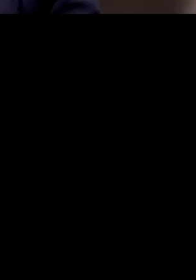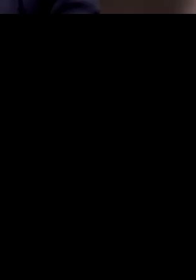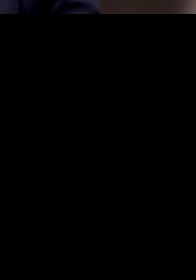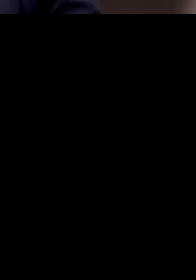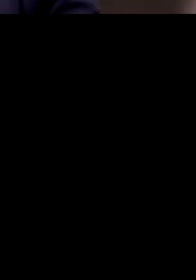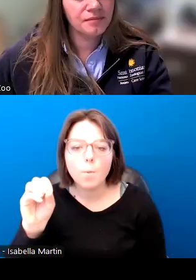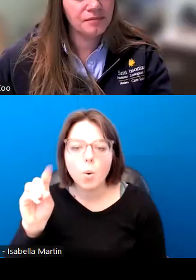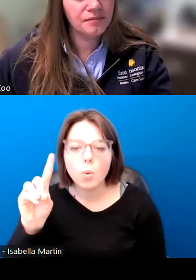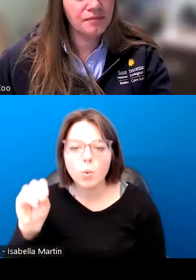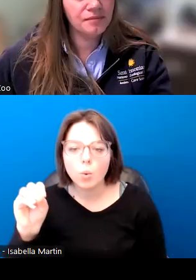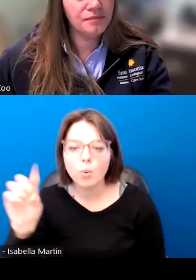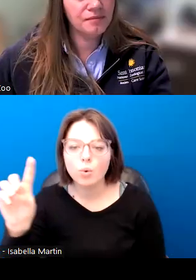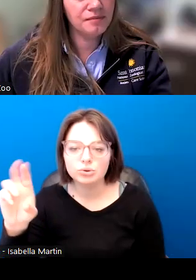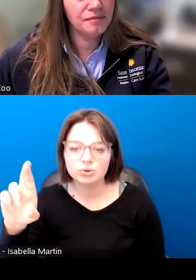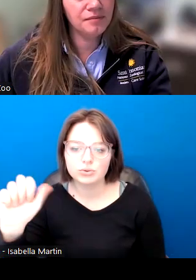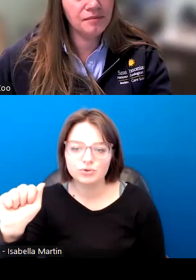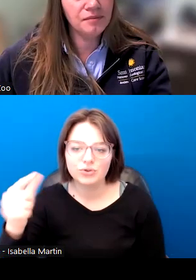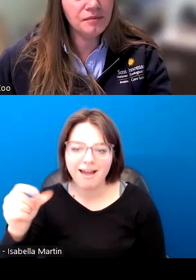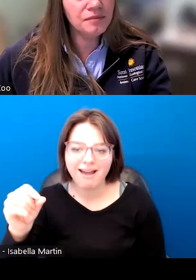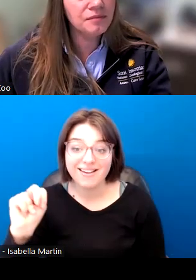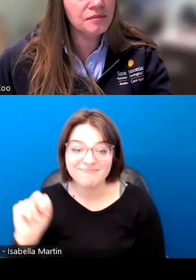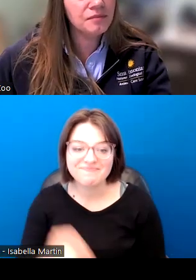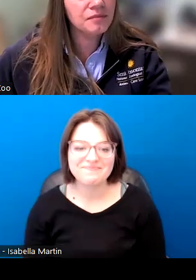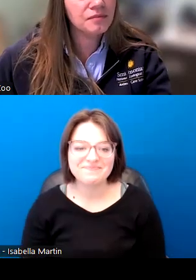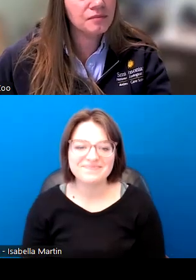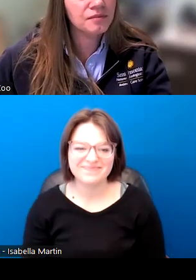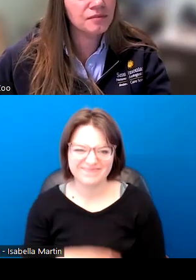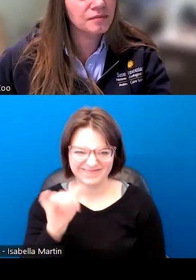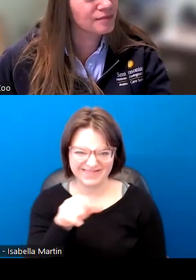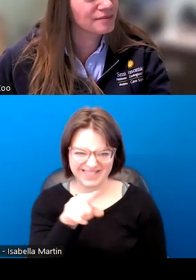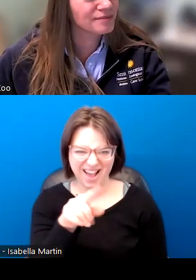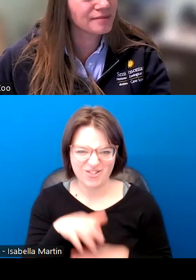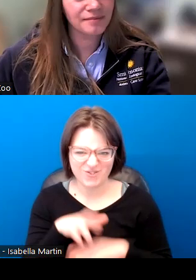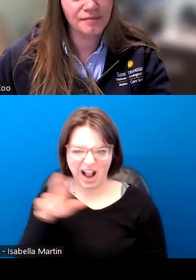a look at some of these very unique um there's the Komodo dragon on the right on the top that's some